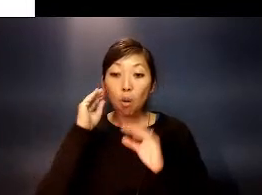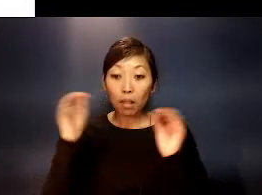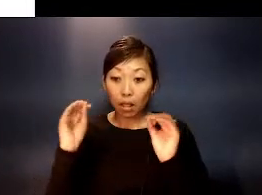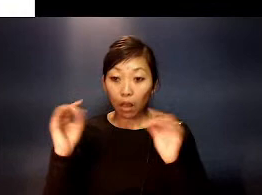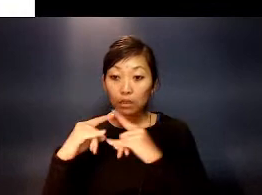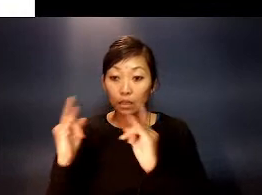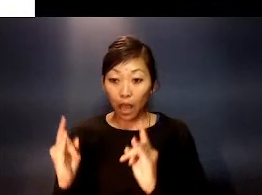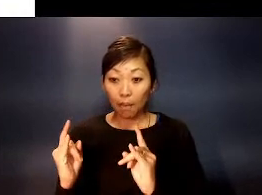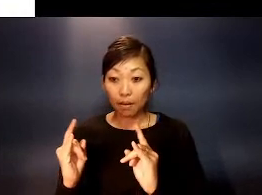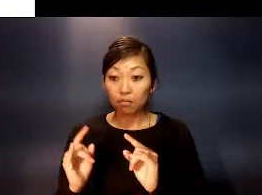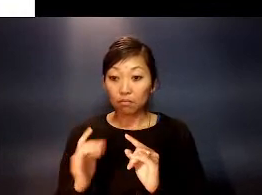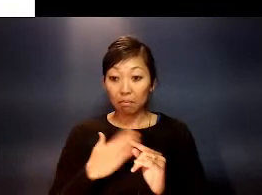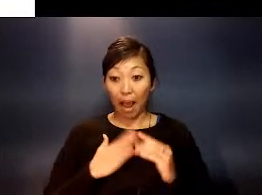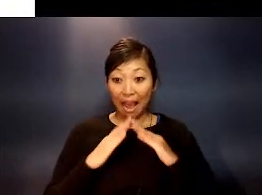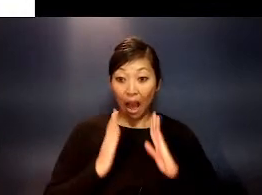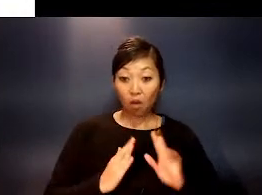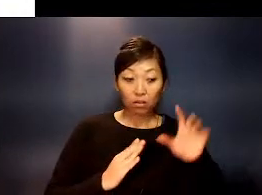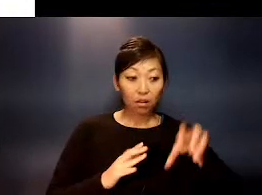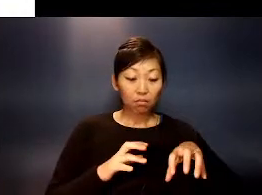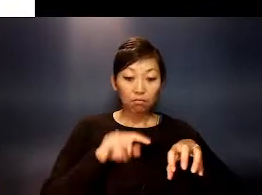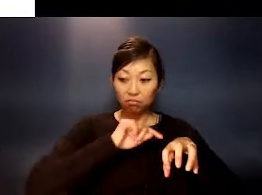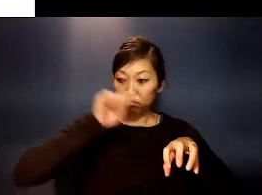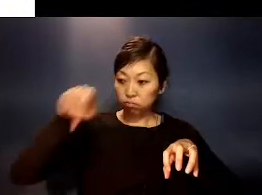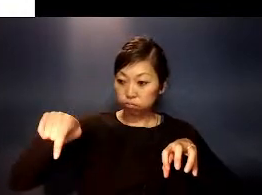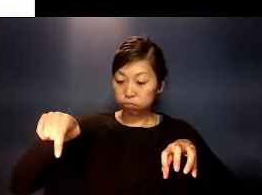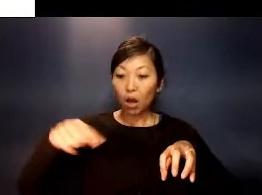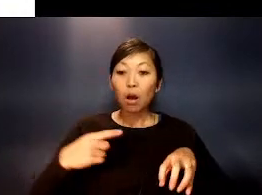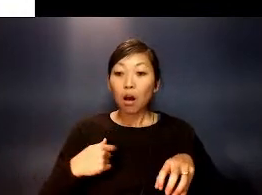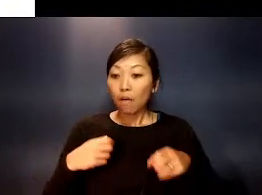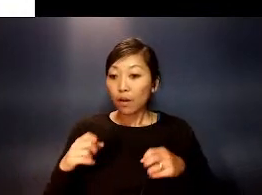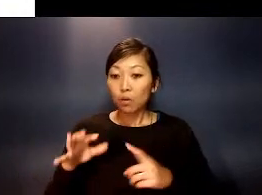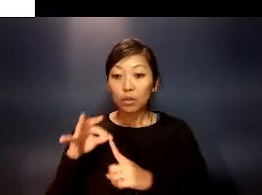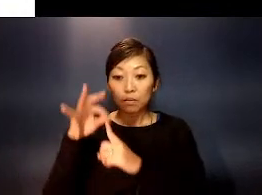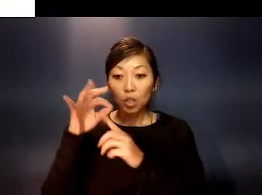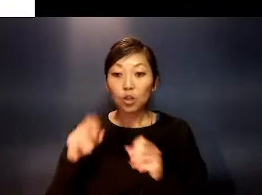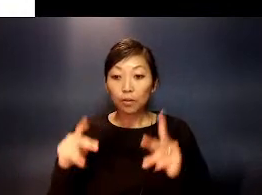BASICALLY SEND OUR HOMELESS RESPONSE TEAM INTO SOME OF THE MOST CHALLENGING PARTS OF OUR CITY.